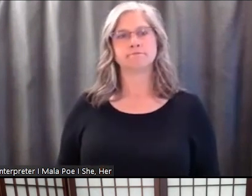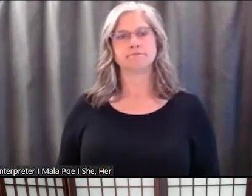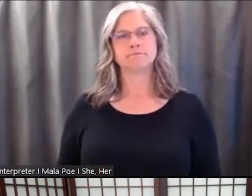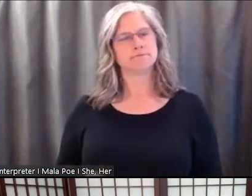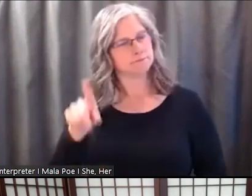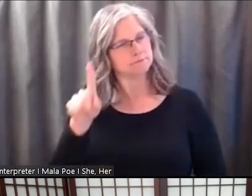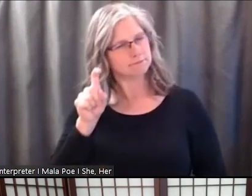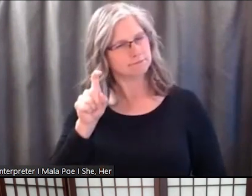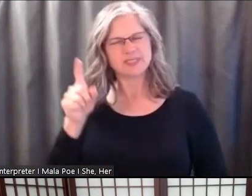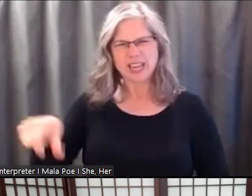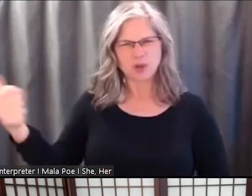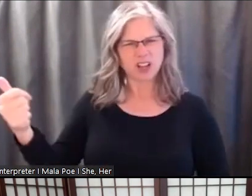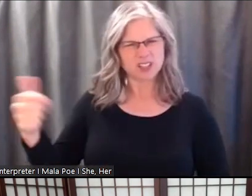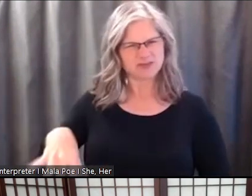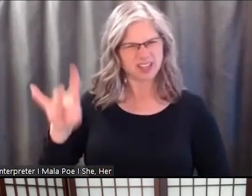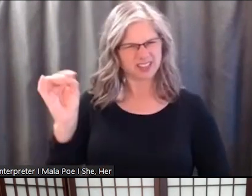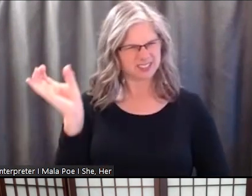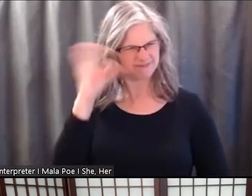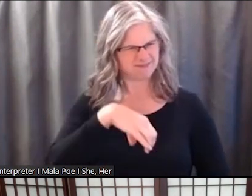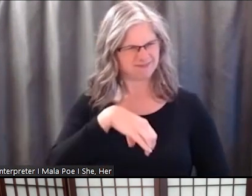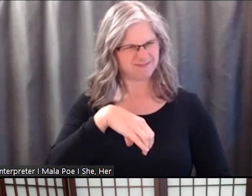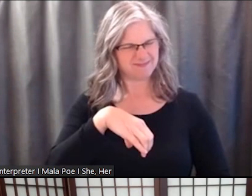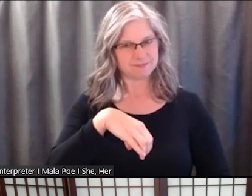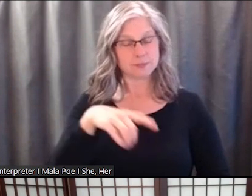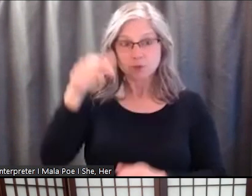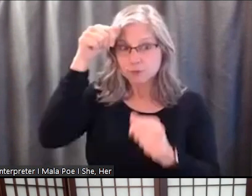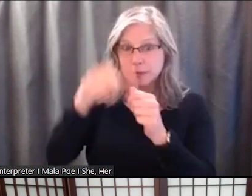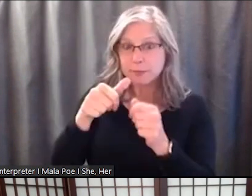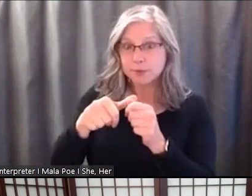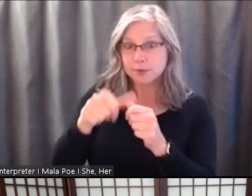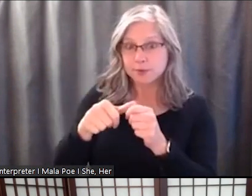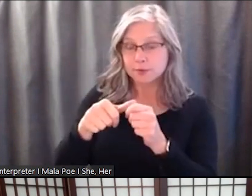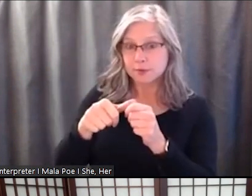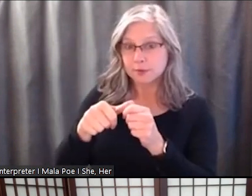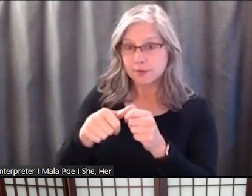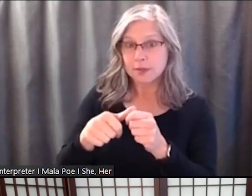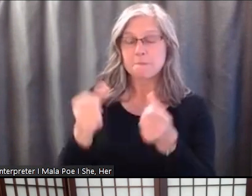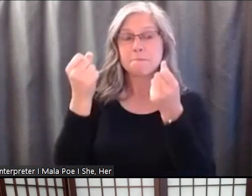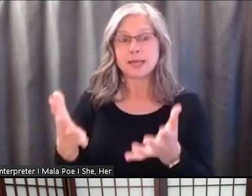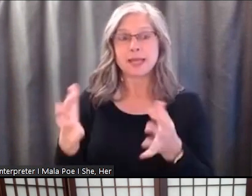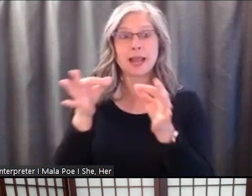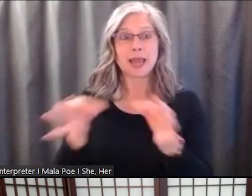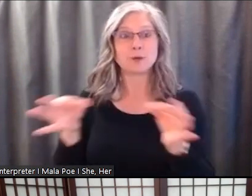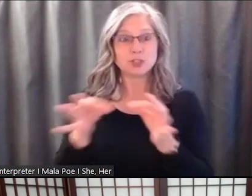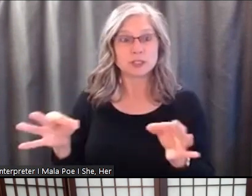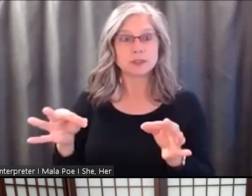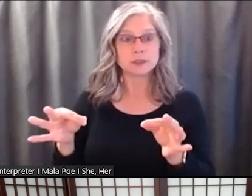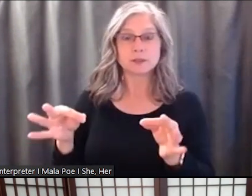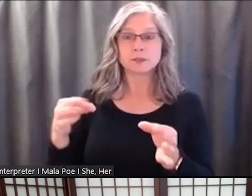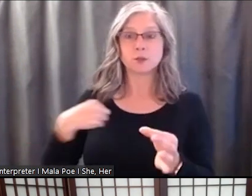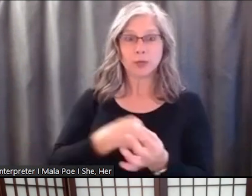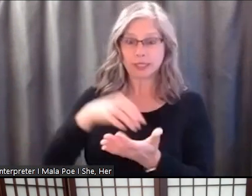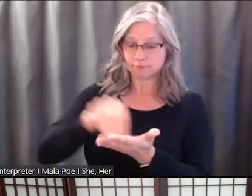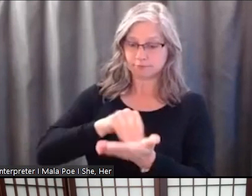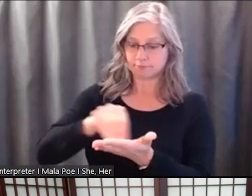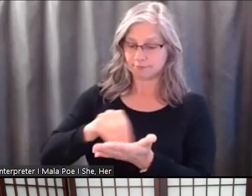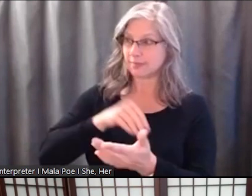Does anybody else find this very strange? Keep in mind that many of the languages that are being documented in this program have very,